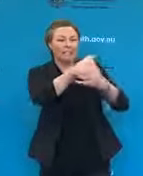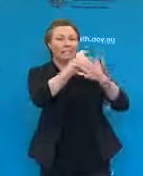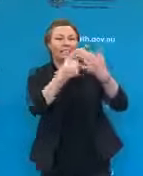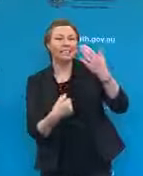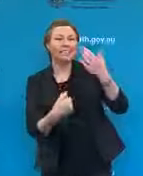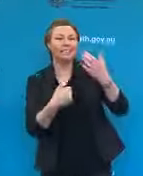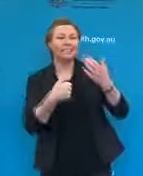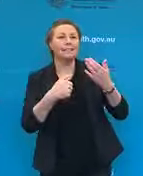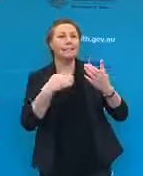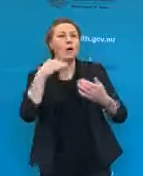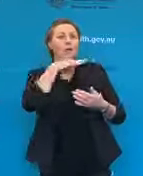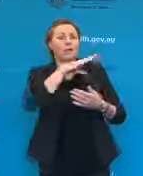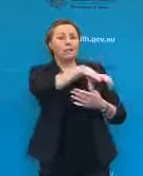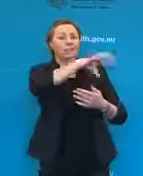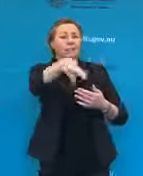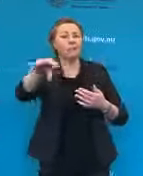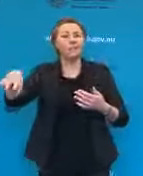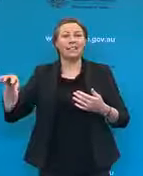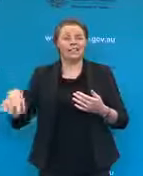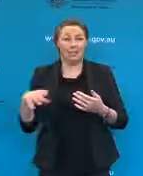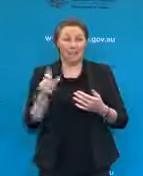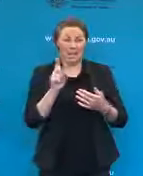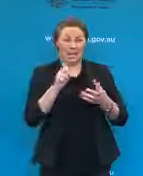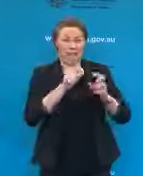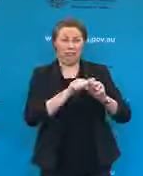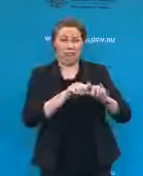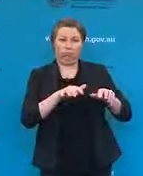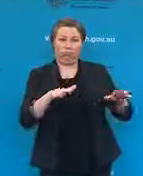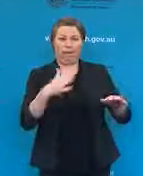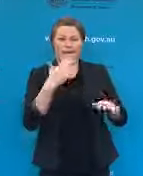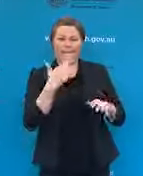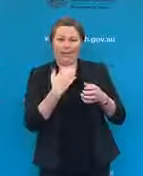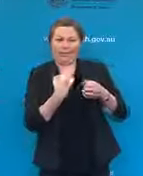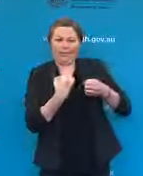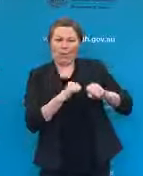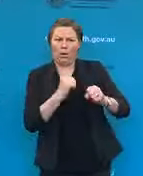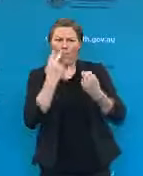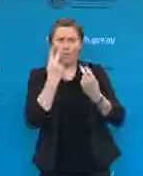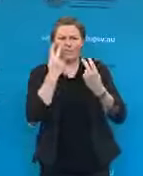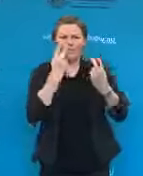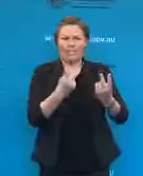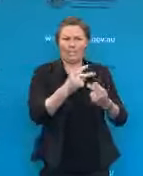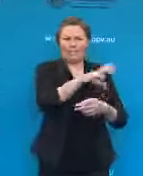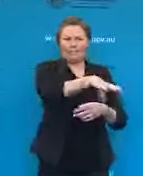Melbourne where there are currently active cases. Our testing remains very